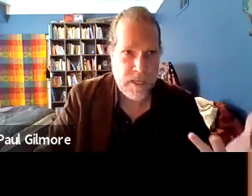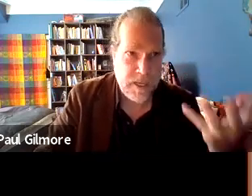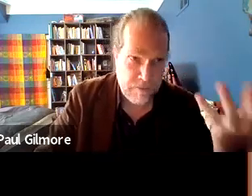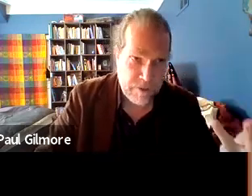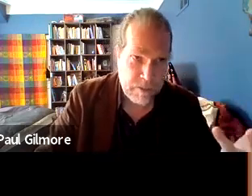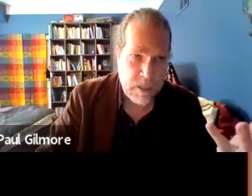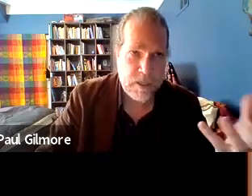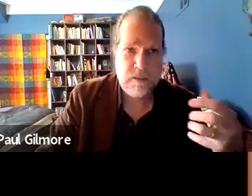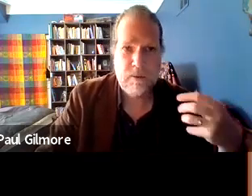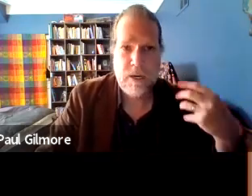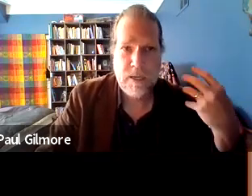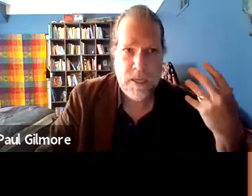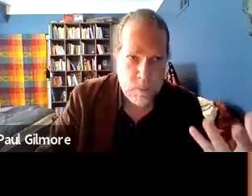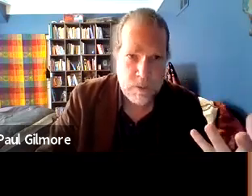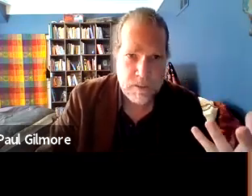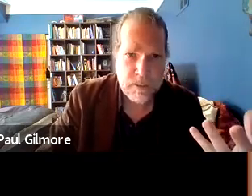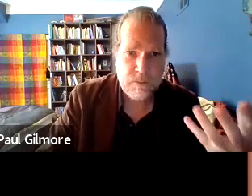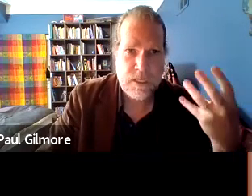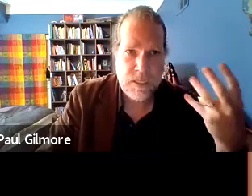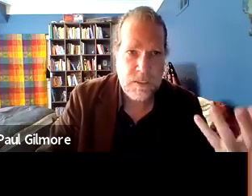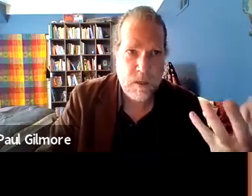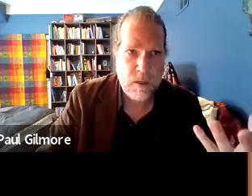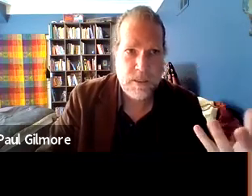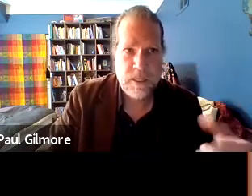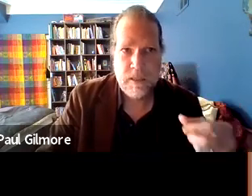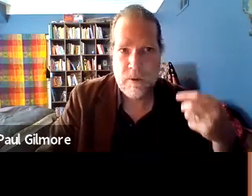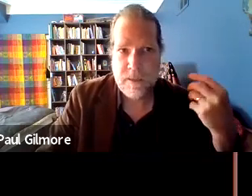anti African American. They were anti immigrant. This was a key part. They were